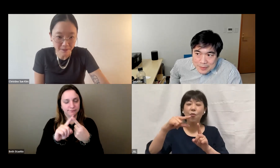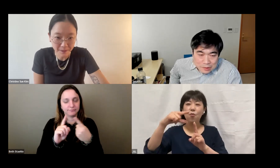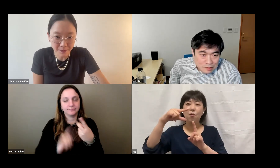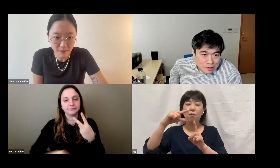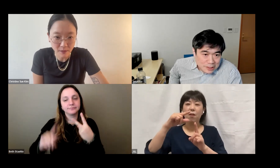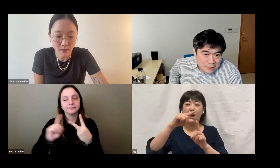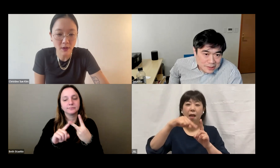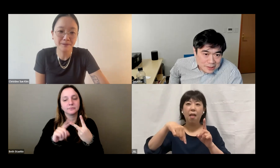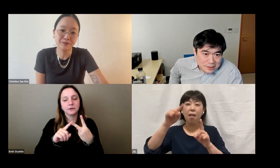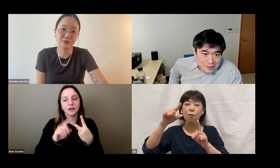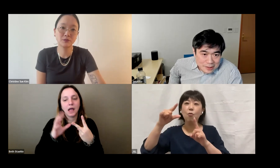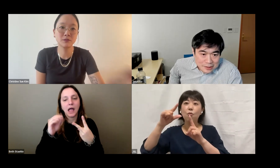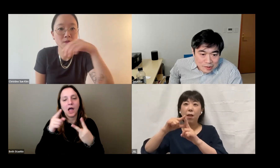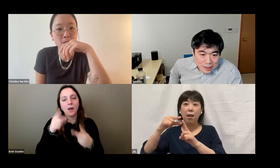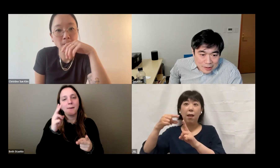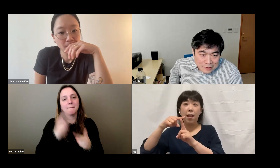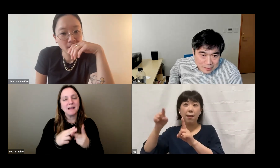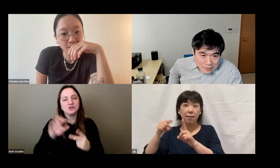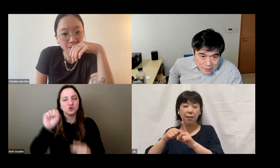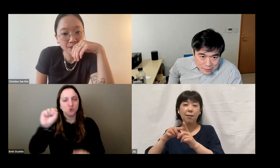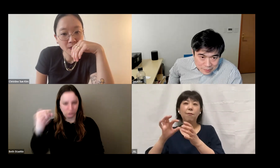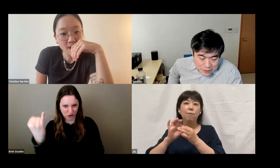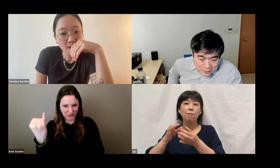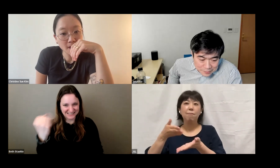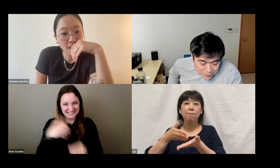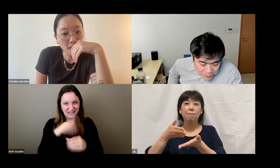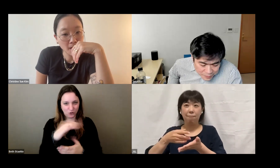talked about social justice in your art description.